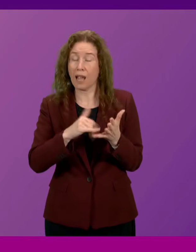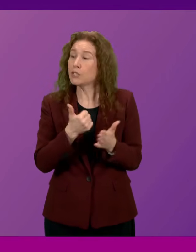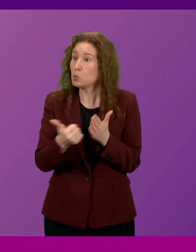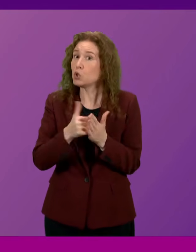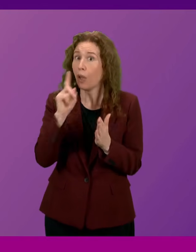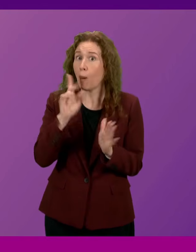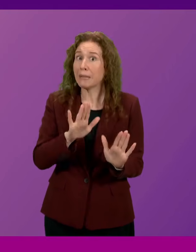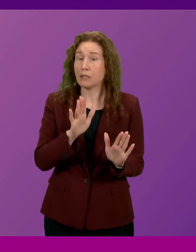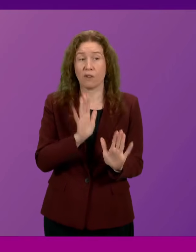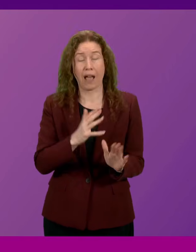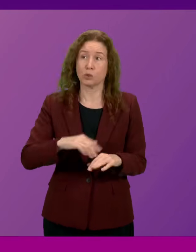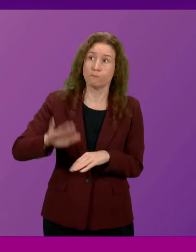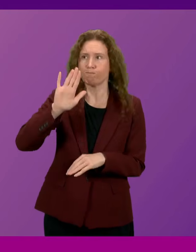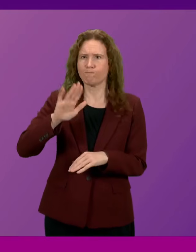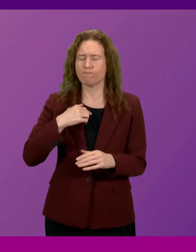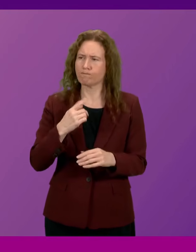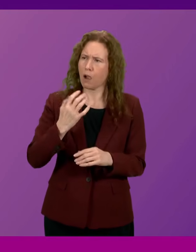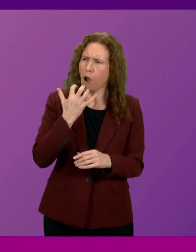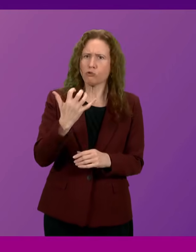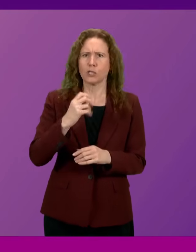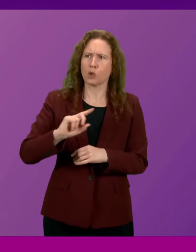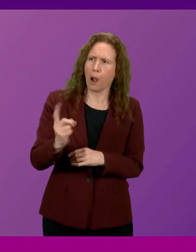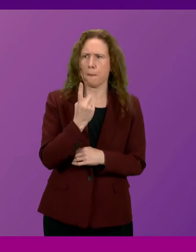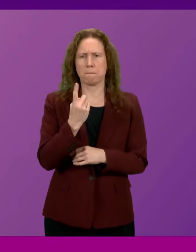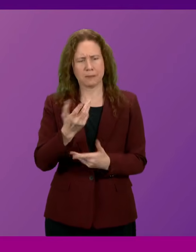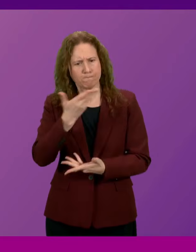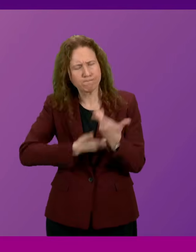who have had the courage to come forward and talk about their experience so as to